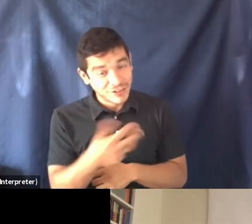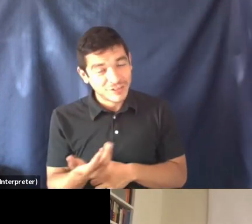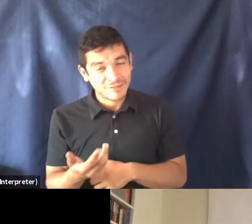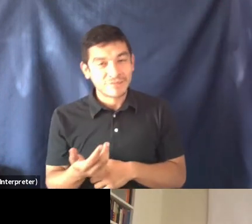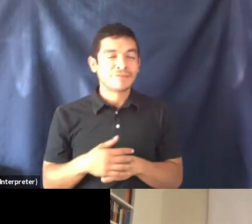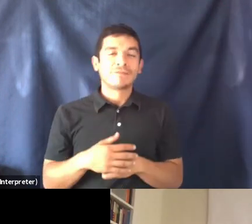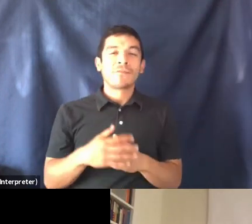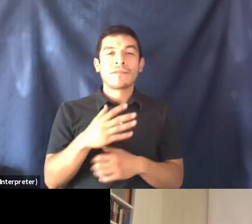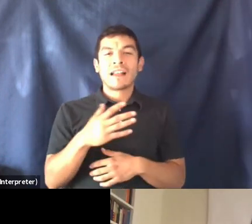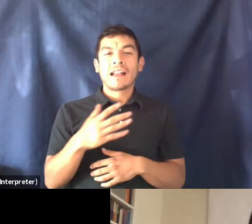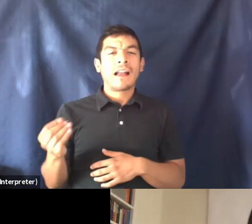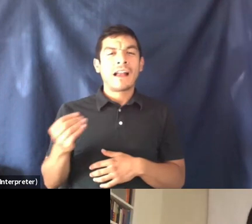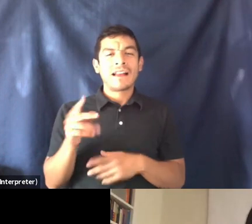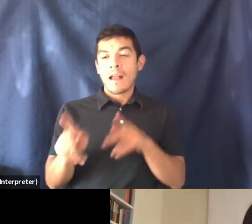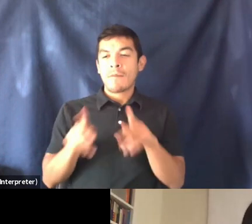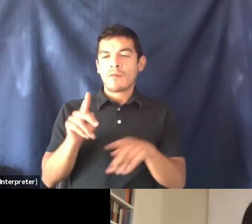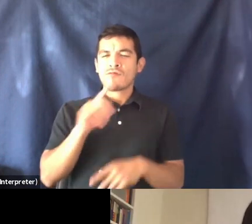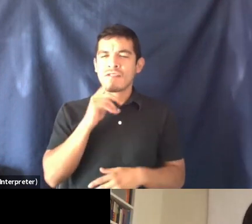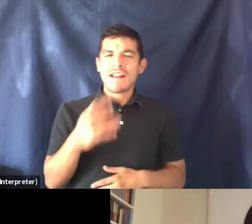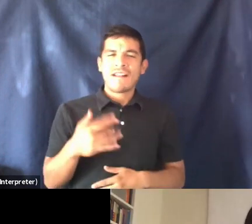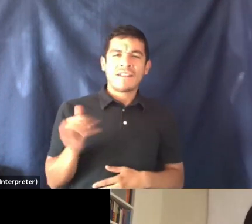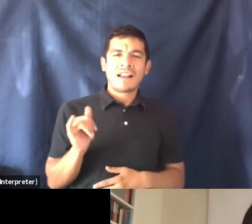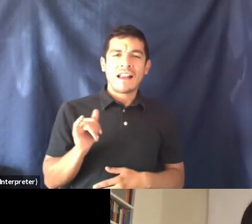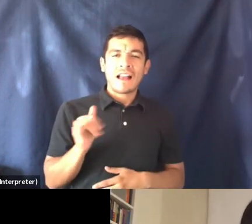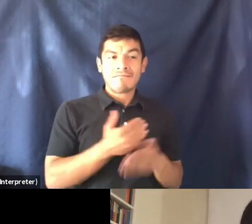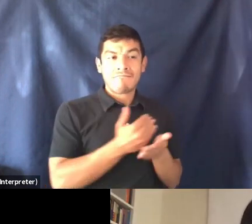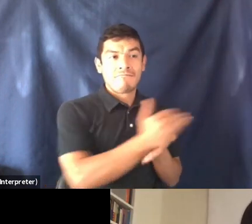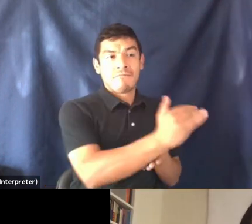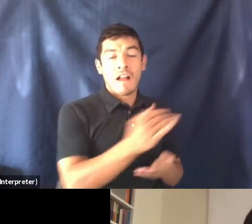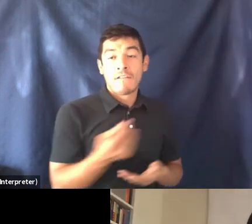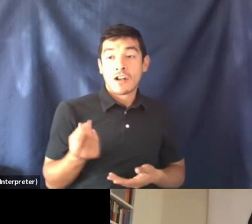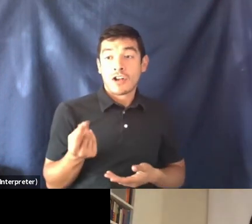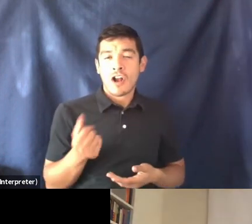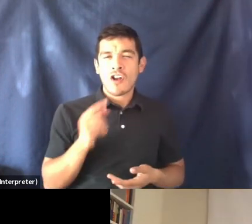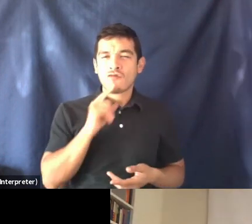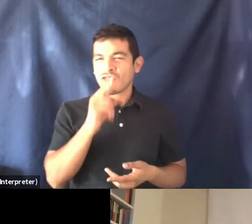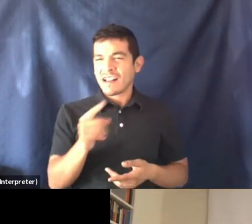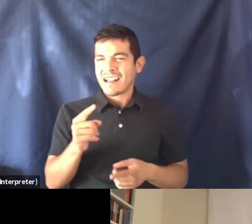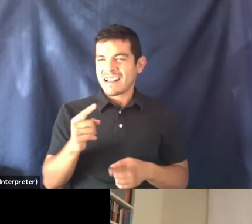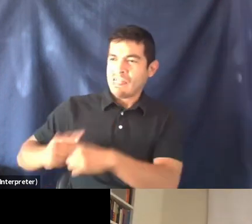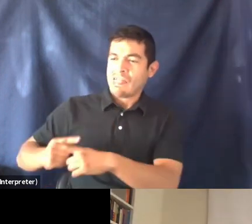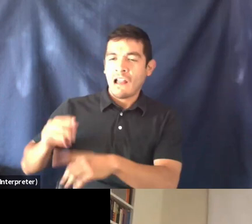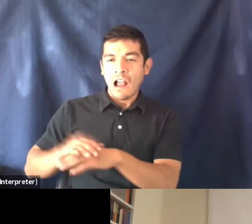and the people really felt like the exiling of the dogs was a curse on the city because shortly afterwards, all these huge fires broke out